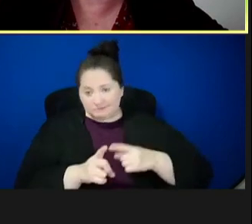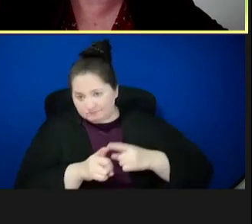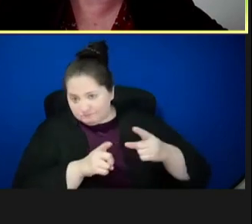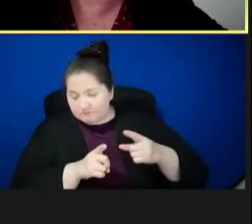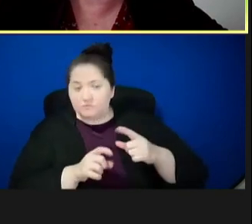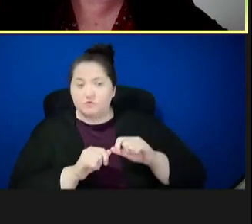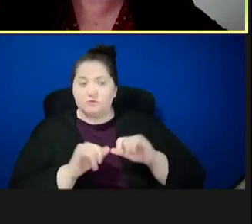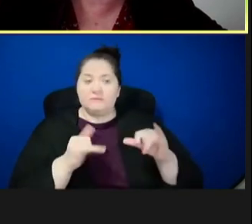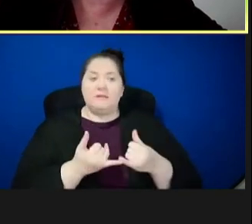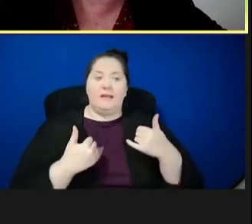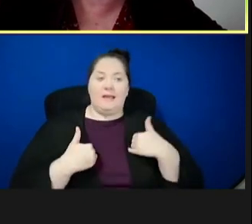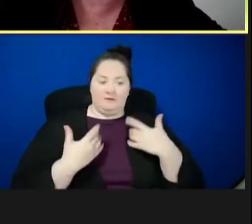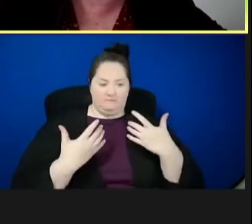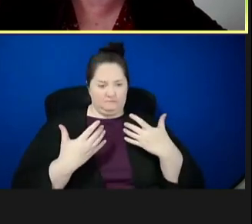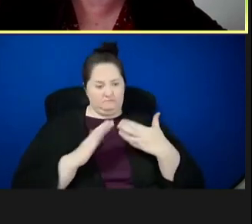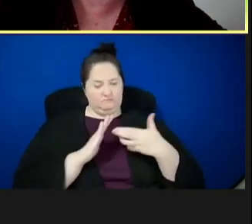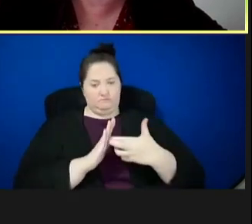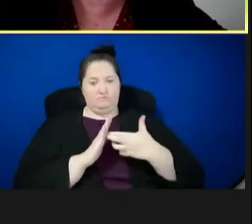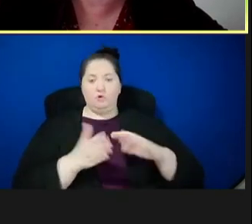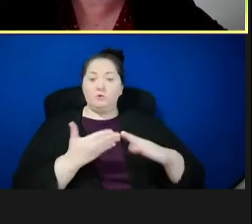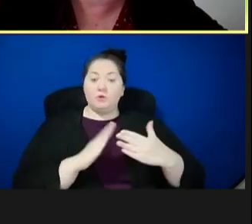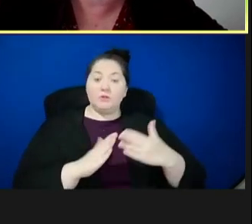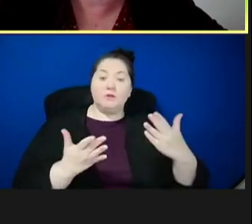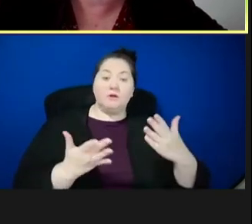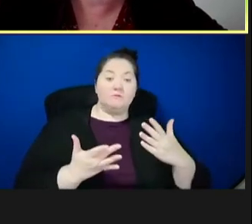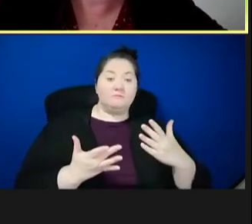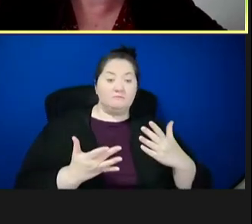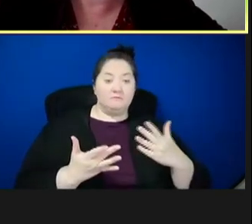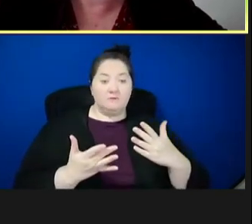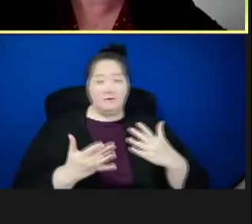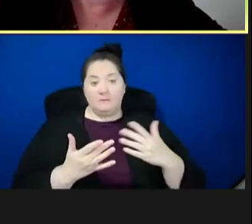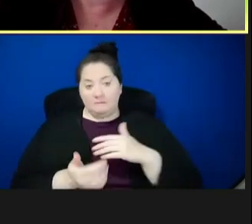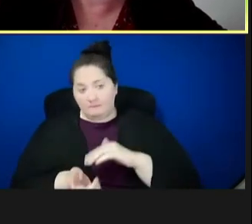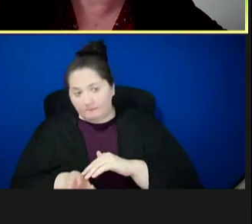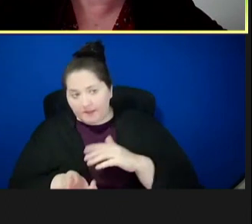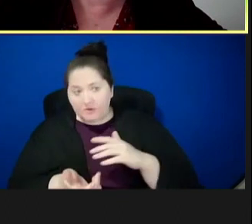community of medical directors, physicians, nurse practitioners, physician assistants,